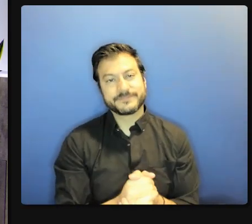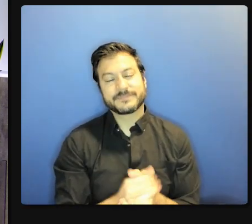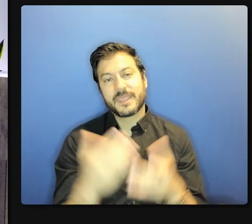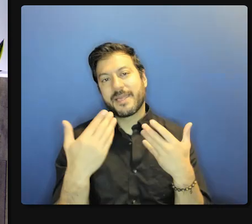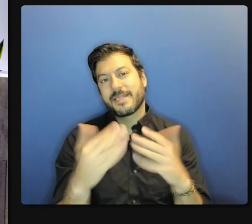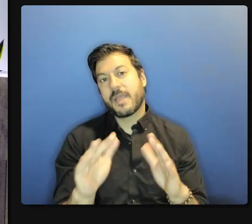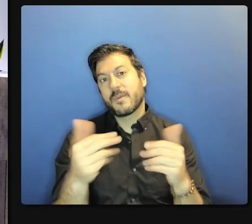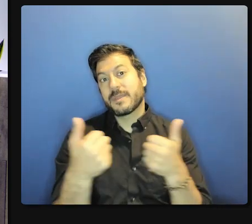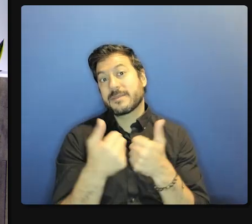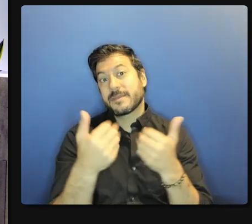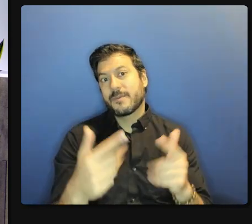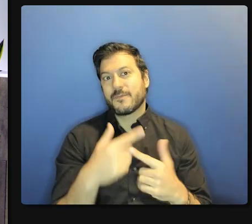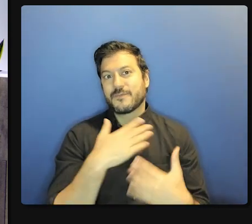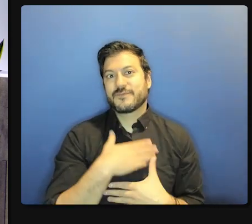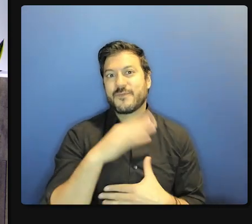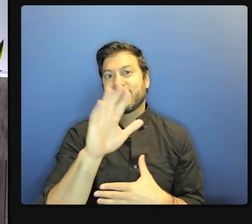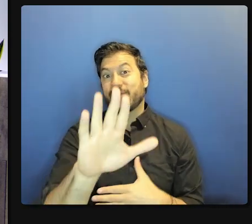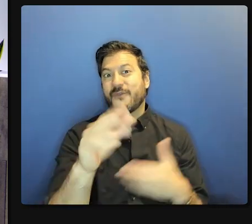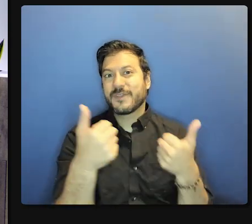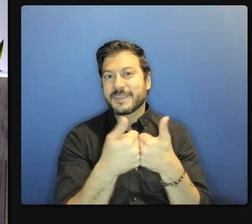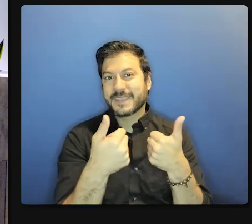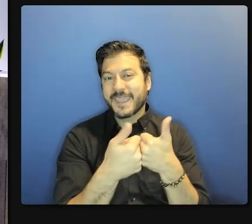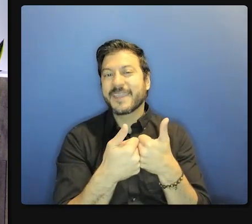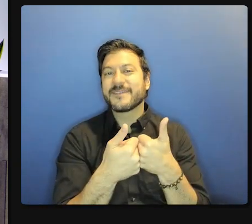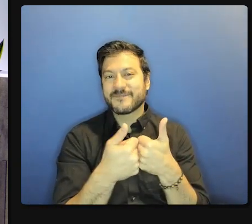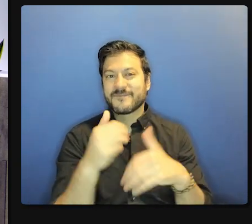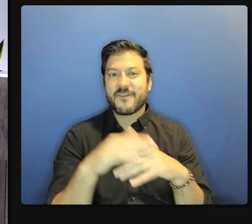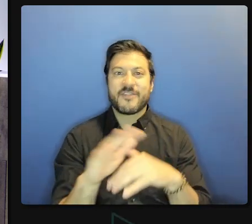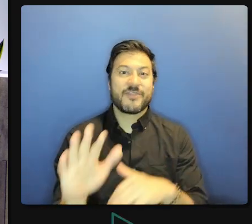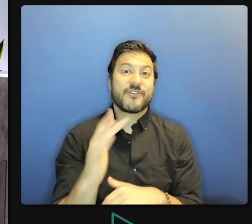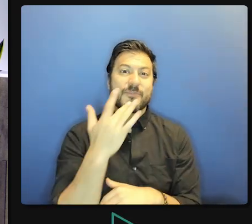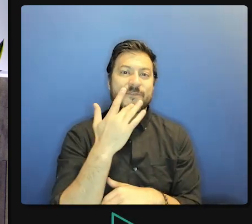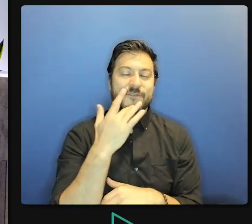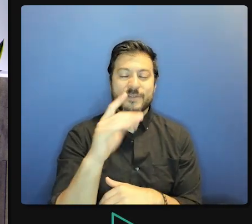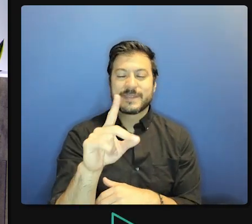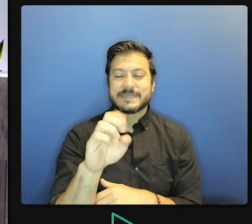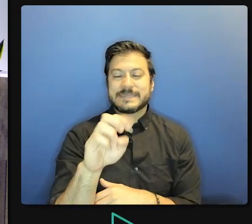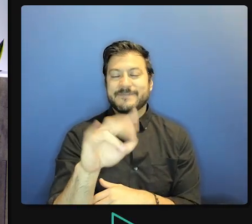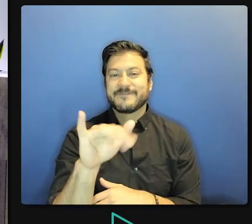Allowing gamers to enjoy your game on their preferred devices